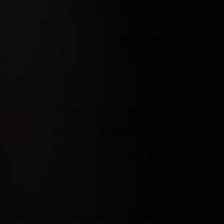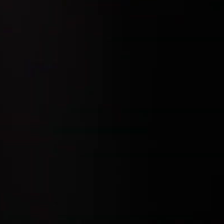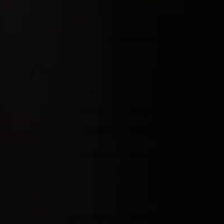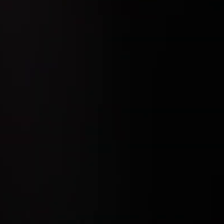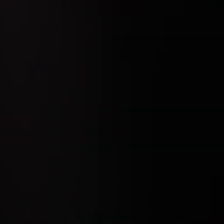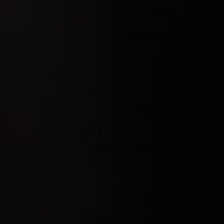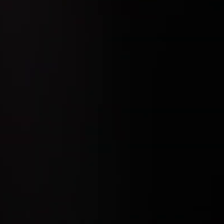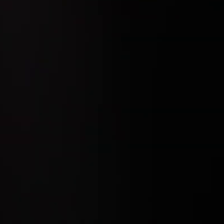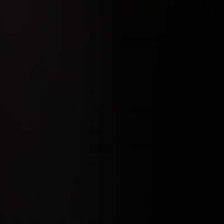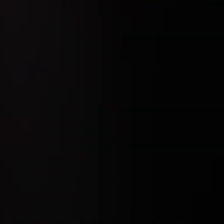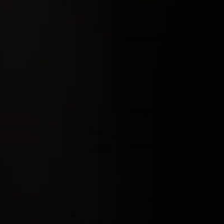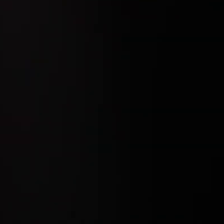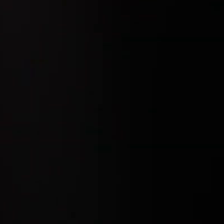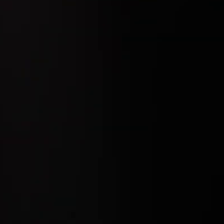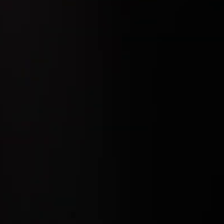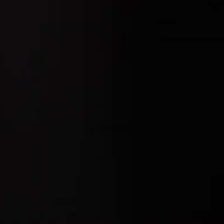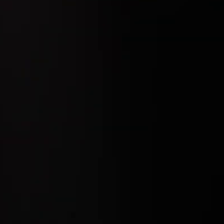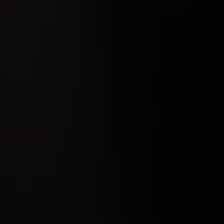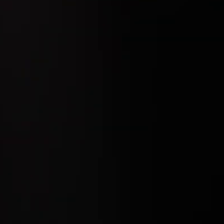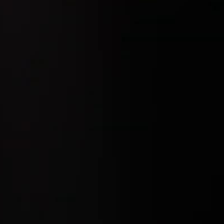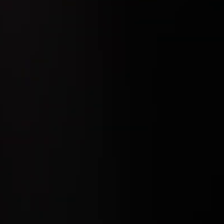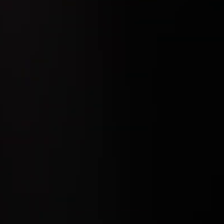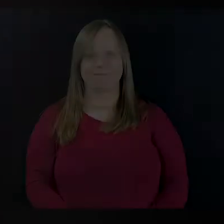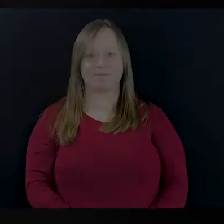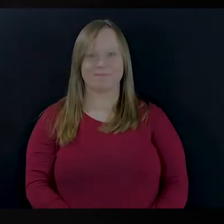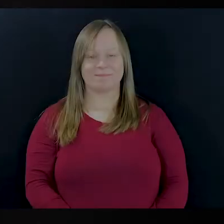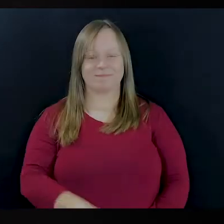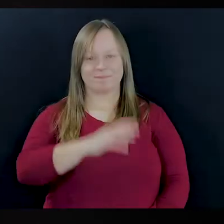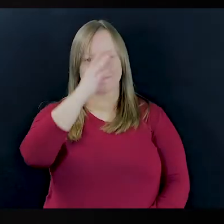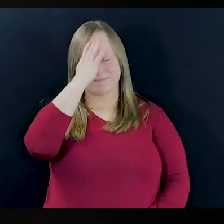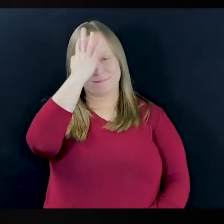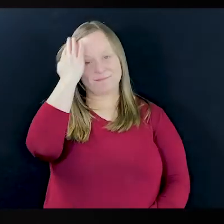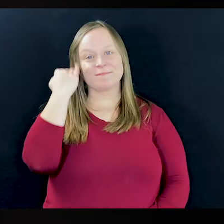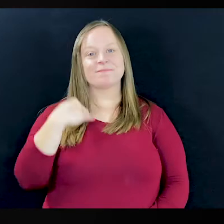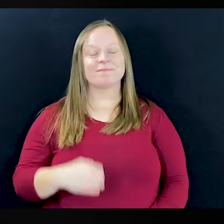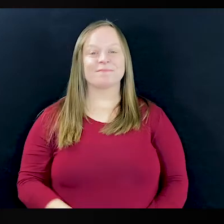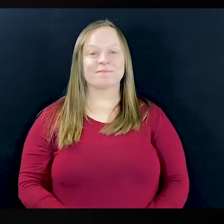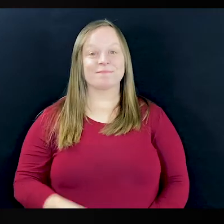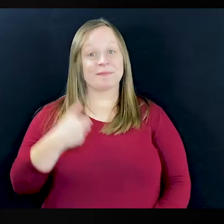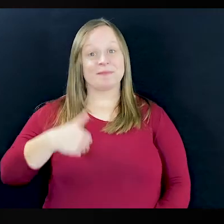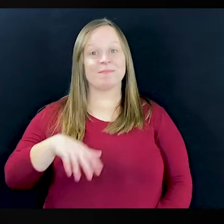Upbeat music fades in